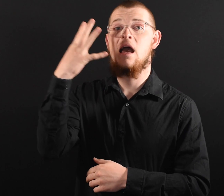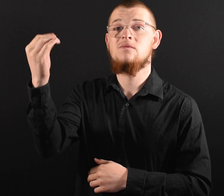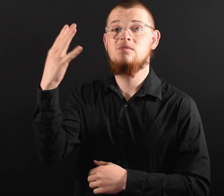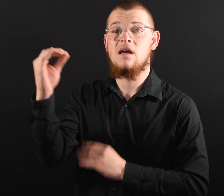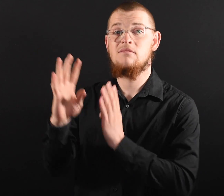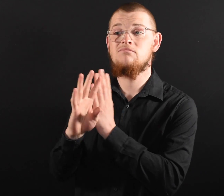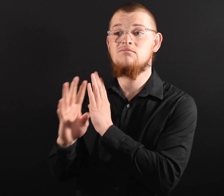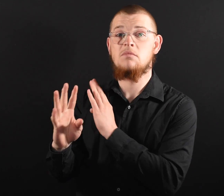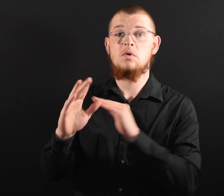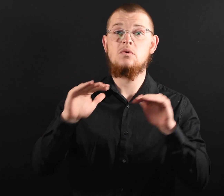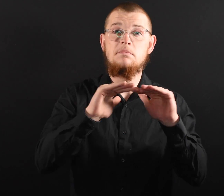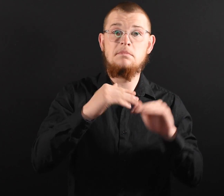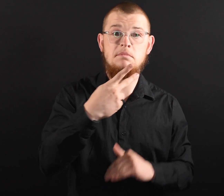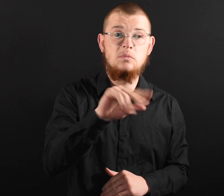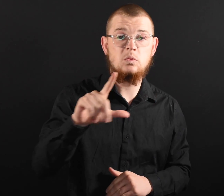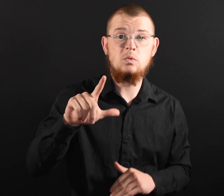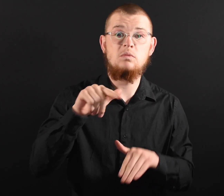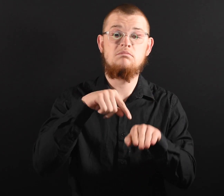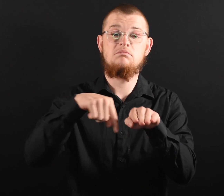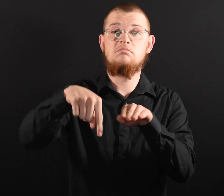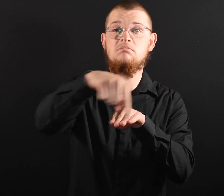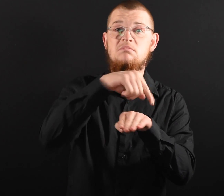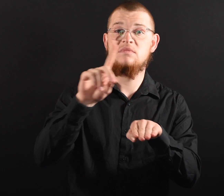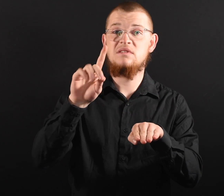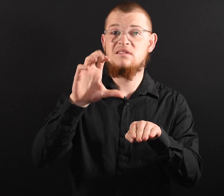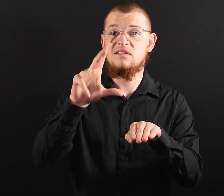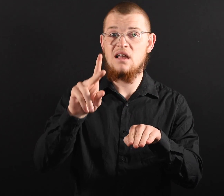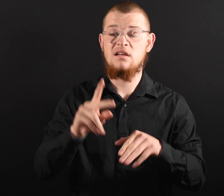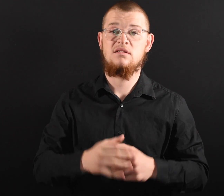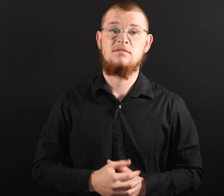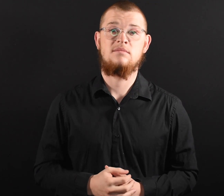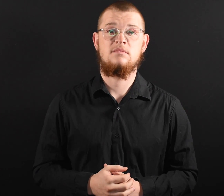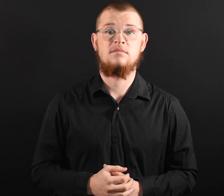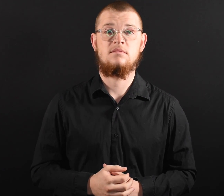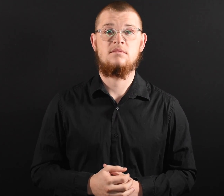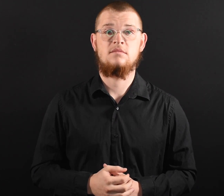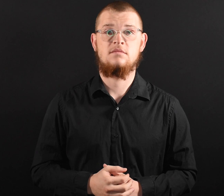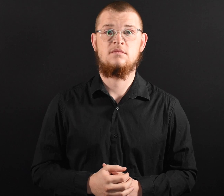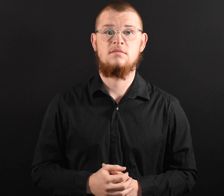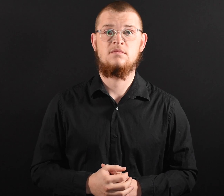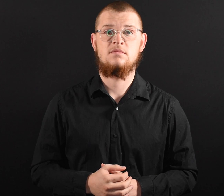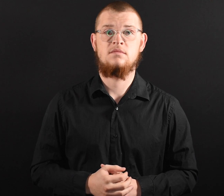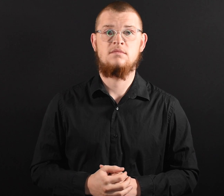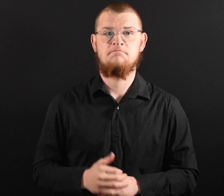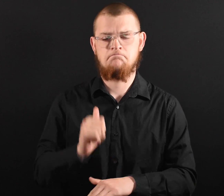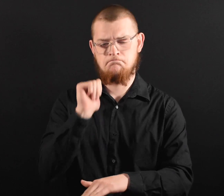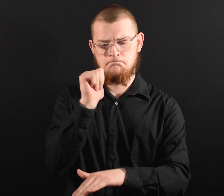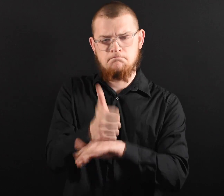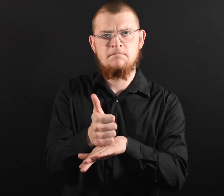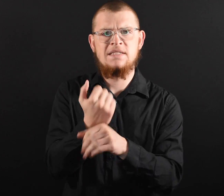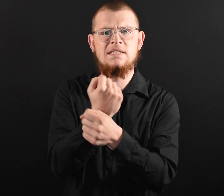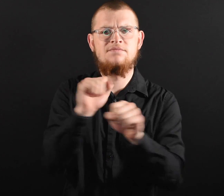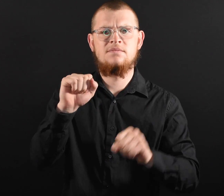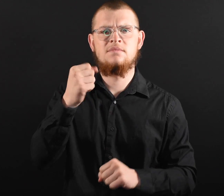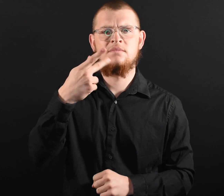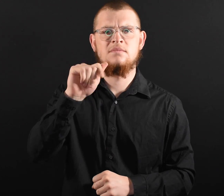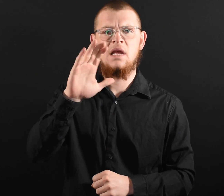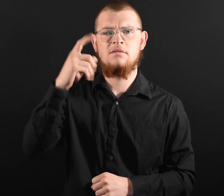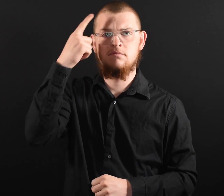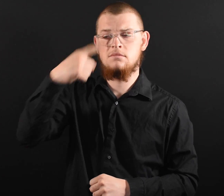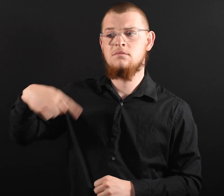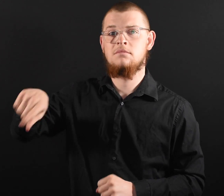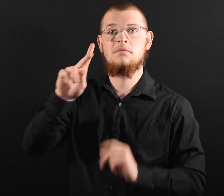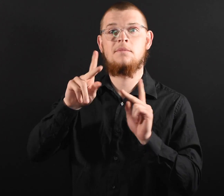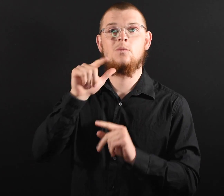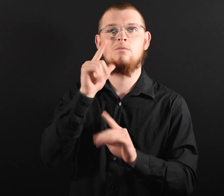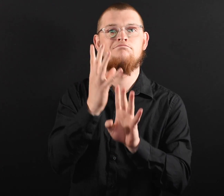areas outside of the pool or pool deck. ● Establish safe places for guests to wait